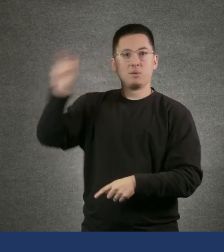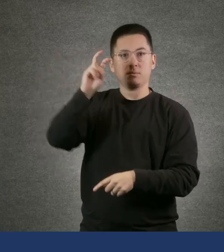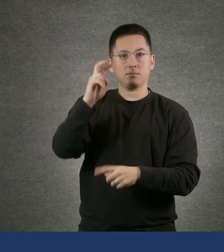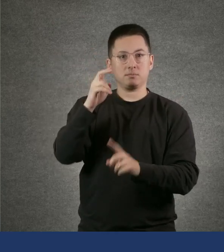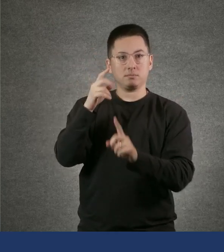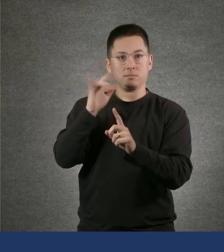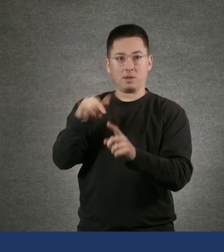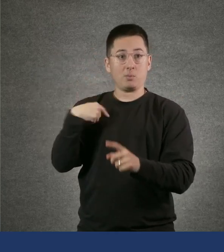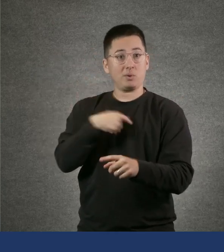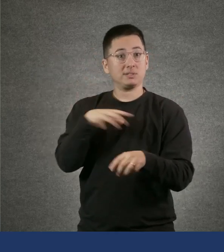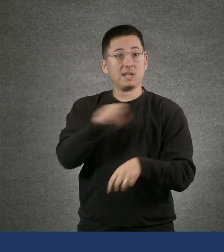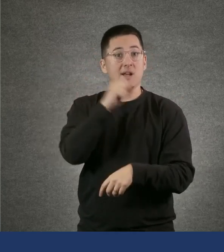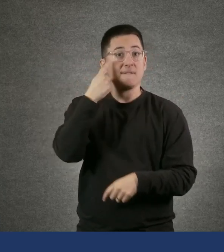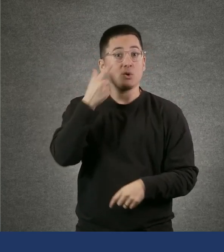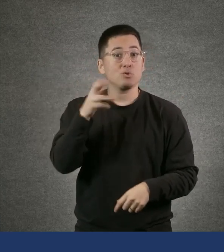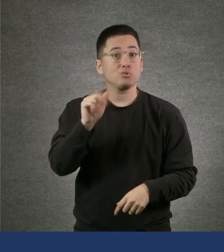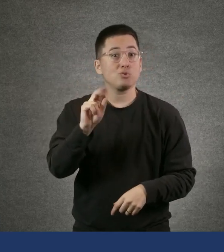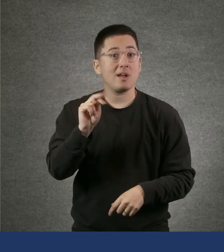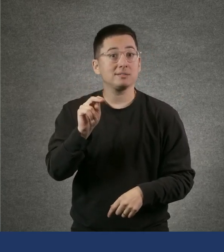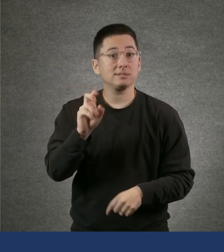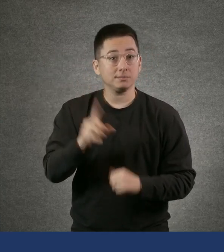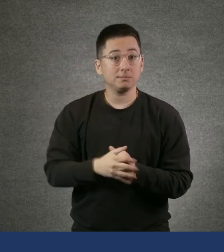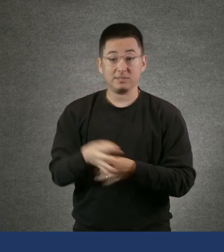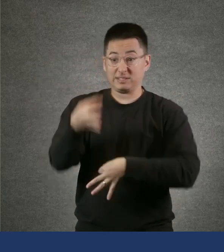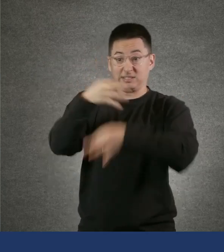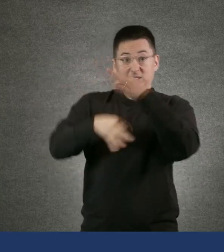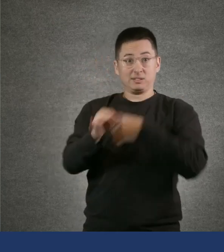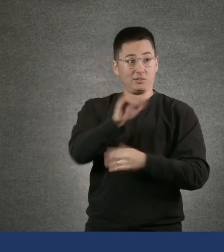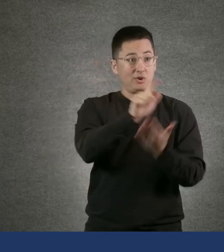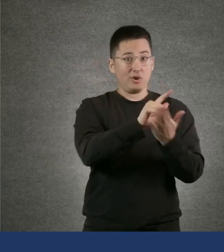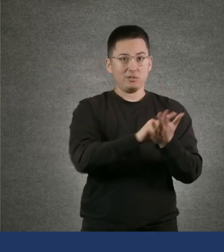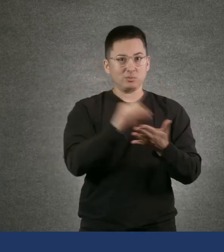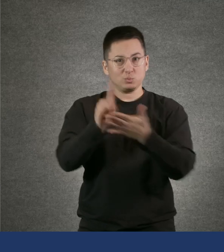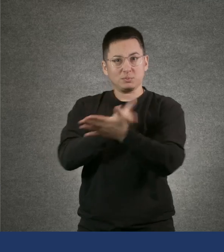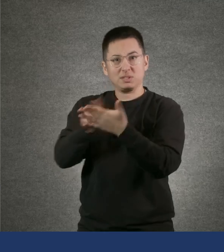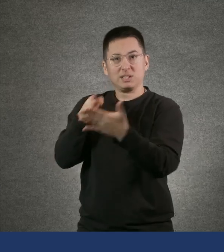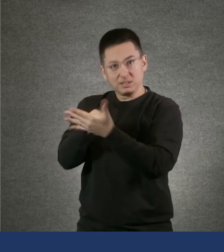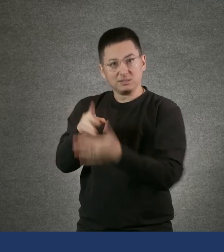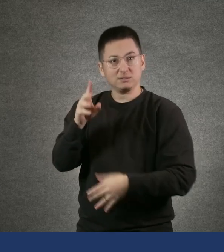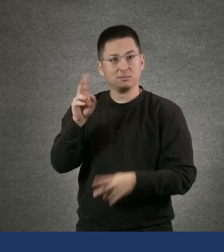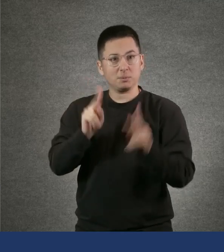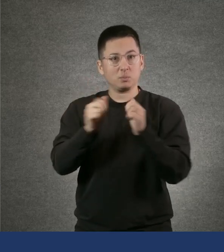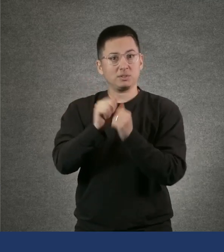living in their own homes to travel with the supports they need. We respectfully request the law be